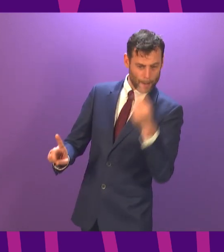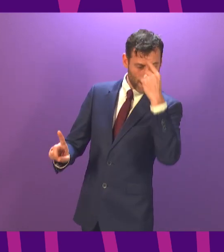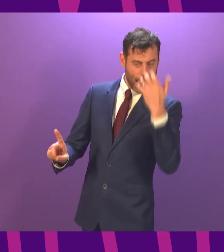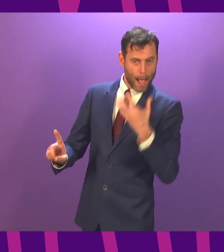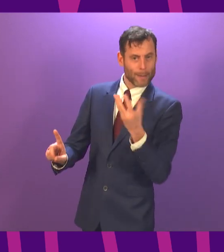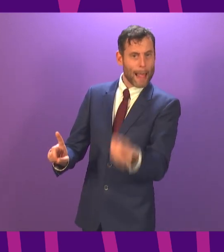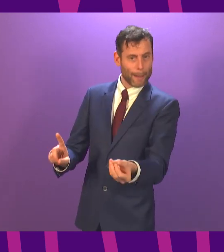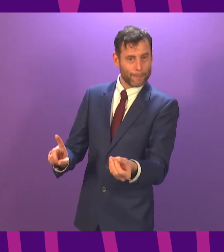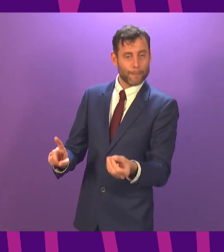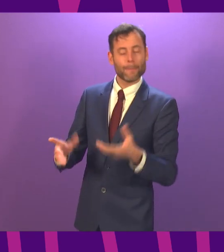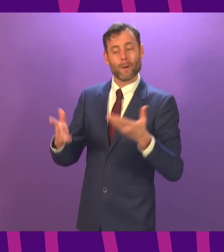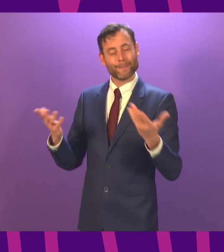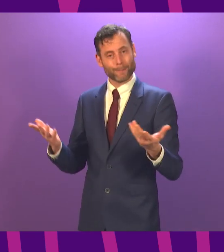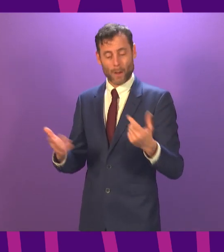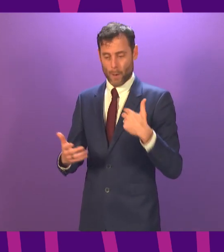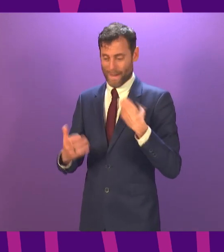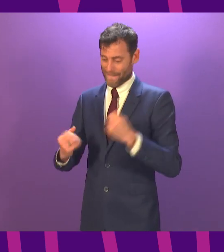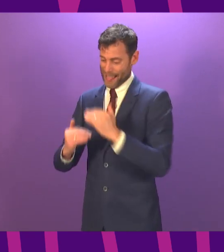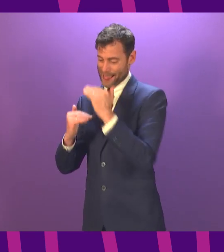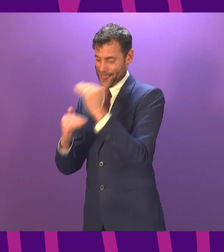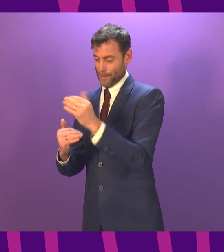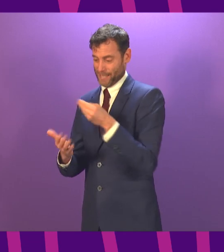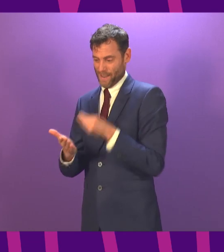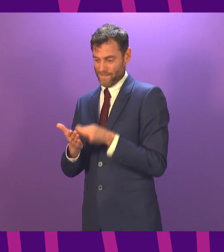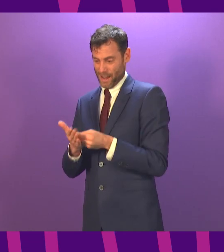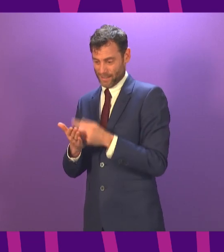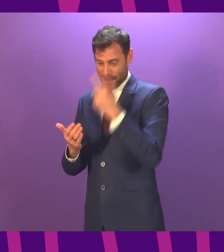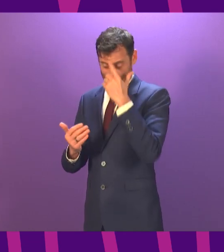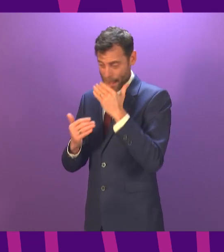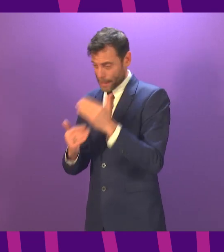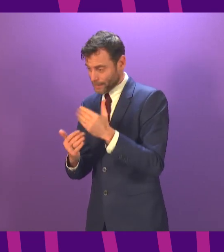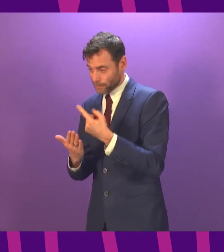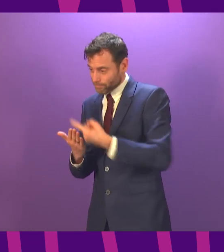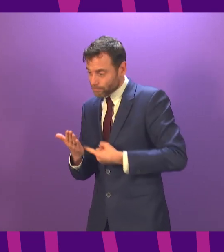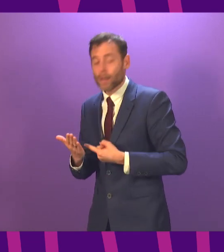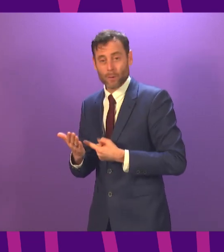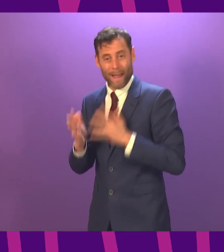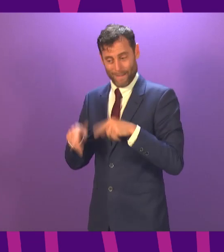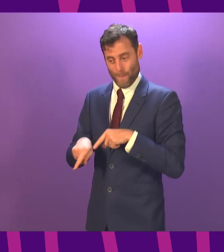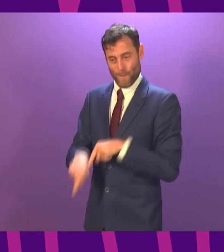within the confines of the resources that are available to us, to help as far as we possibly can.